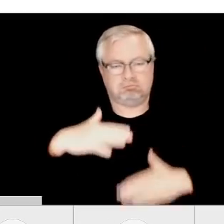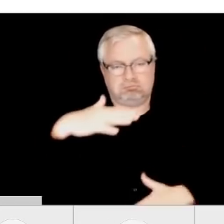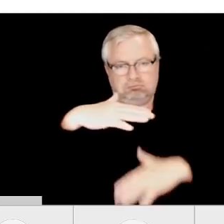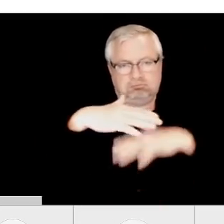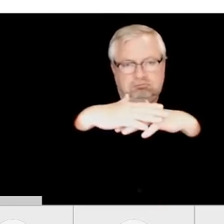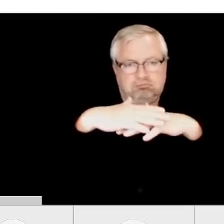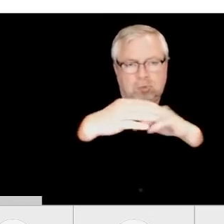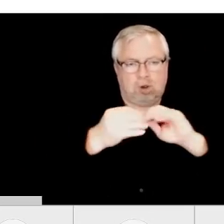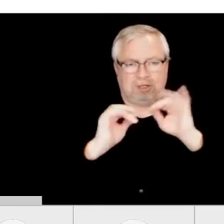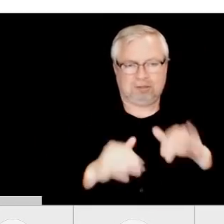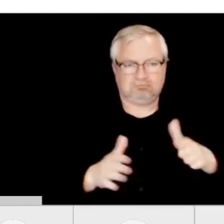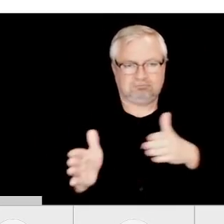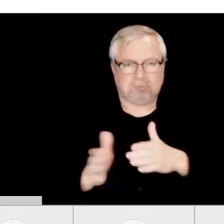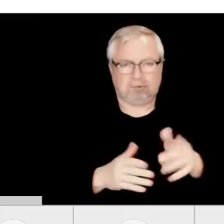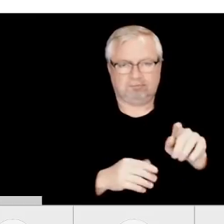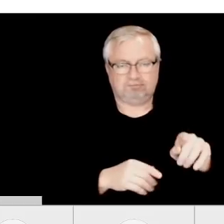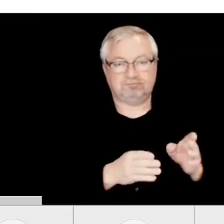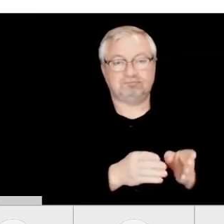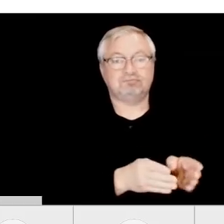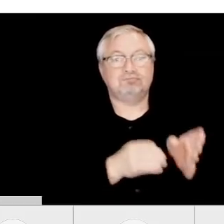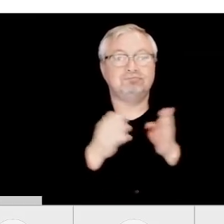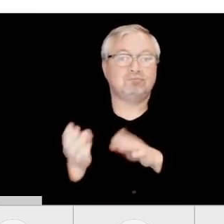In terms of all the other numbers, including in particular the mortality